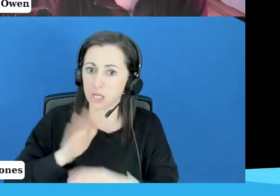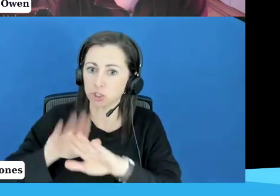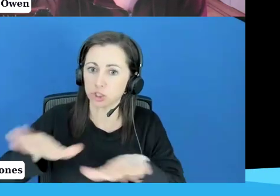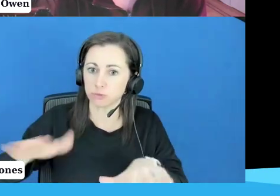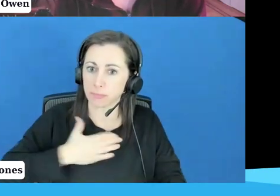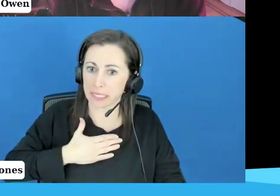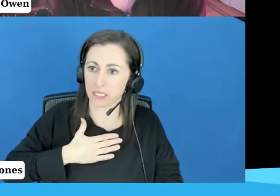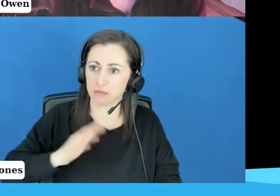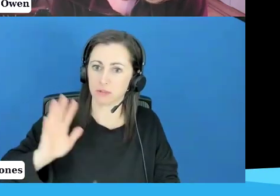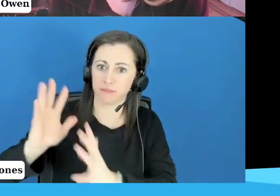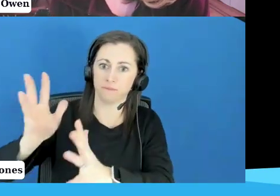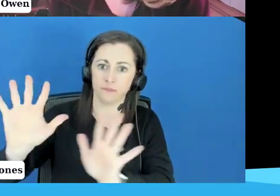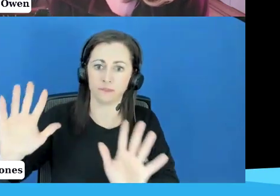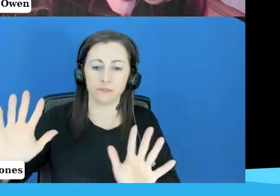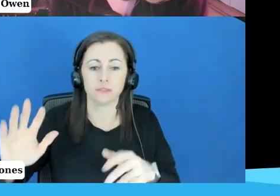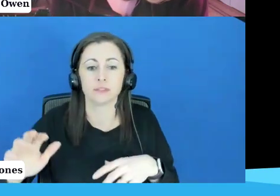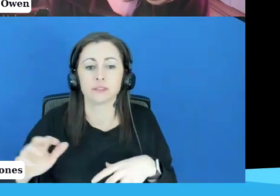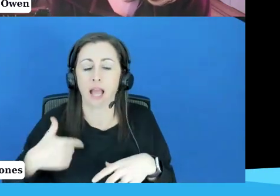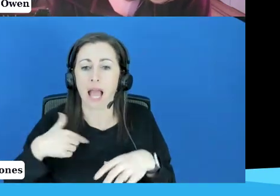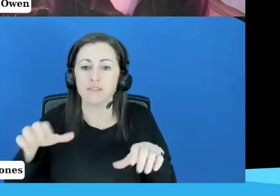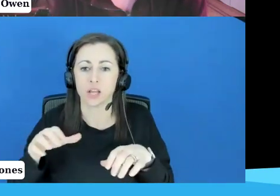It was like, probably in the hundreds.